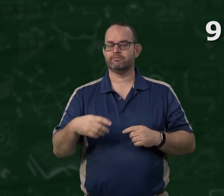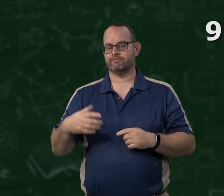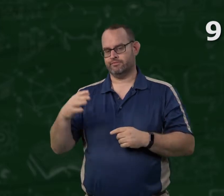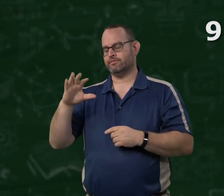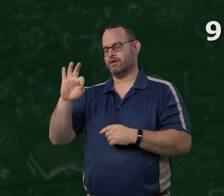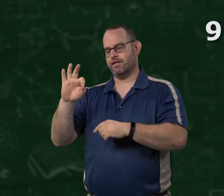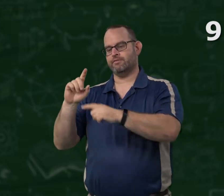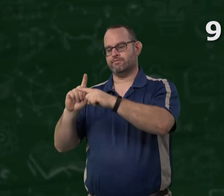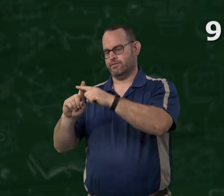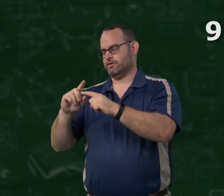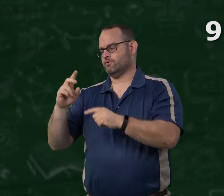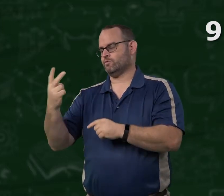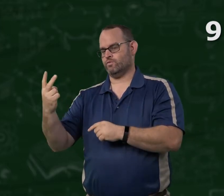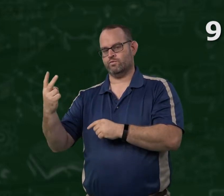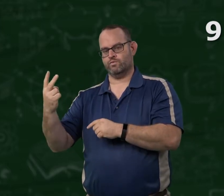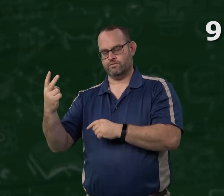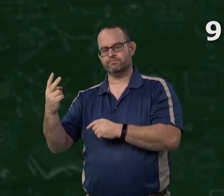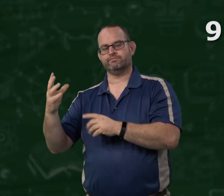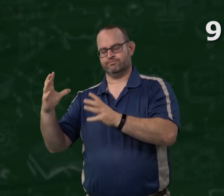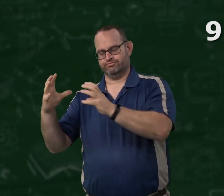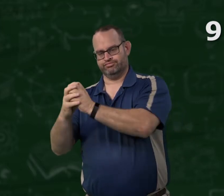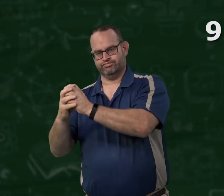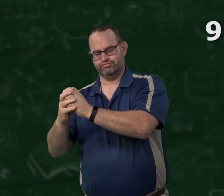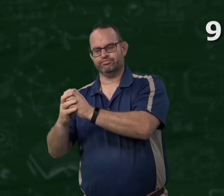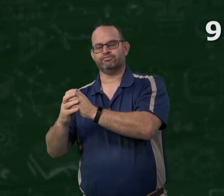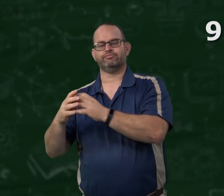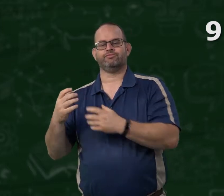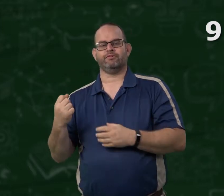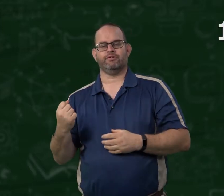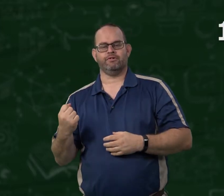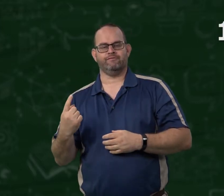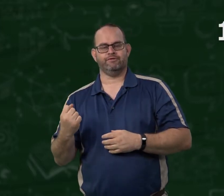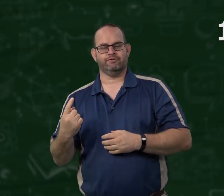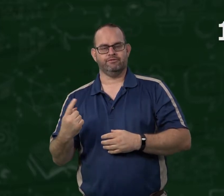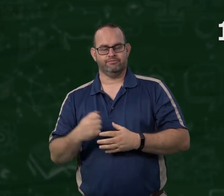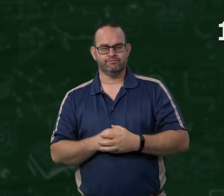Which we see with 9+2. The sum is 11.